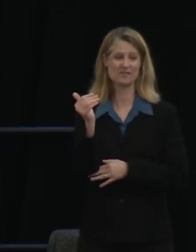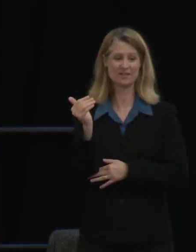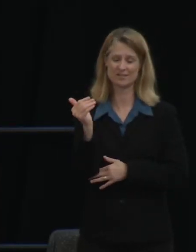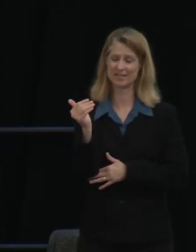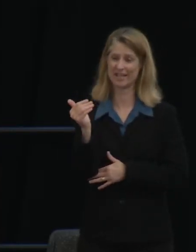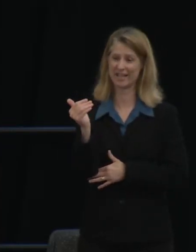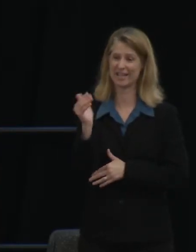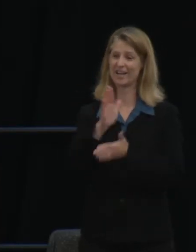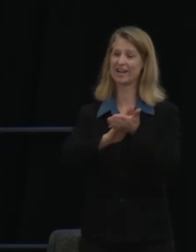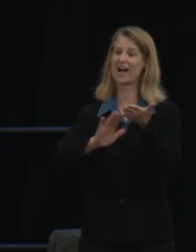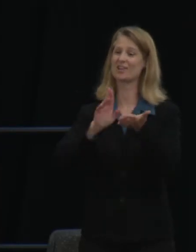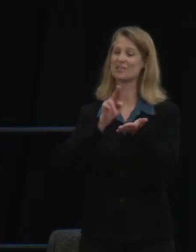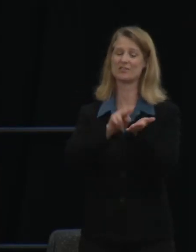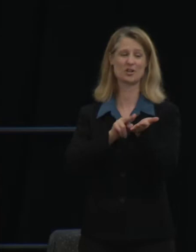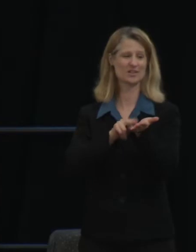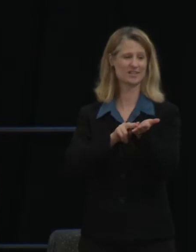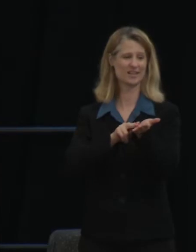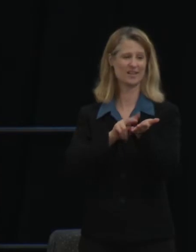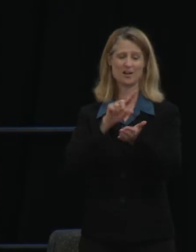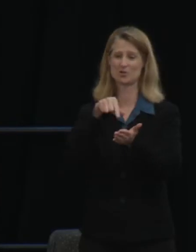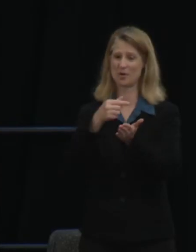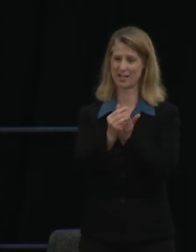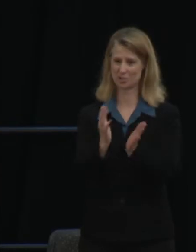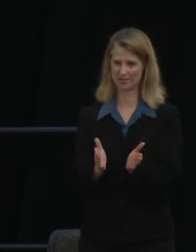College of Nursing graduates.